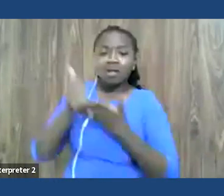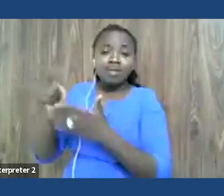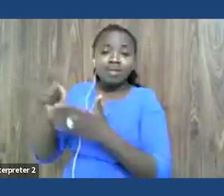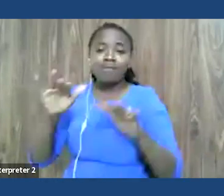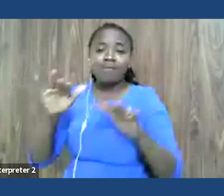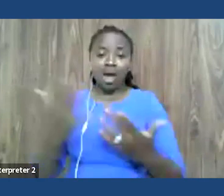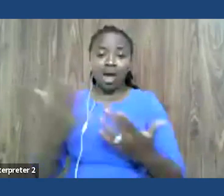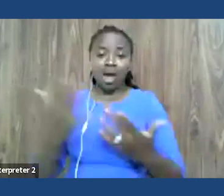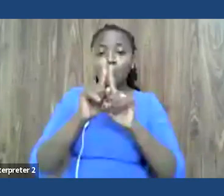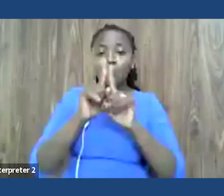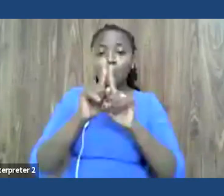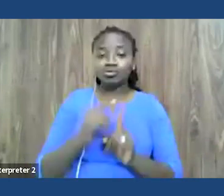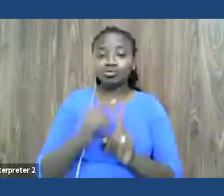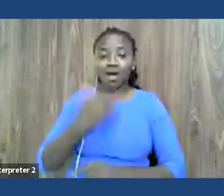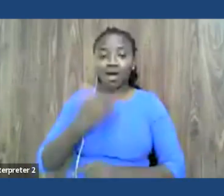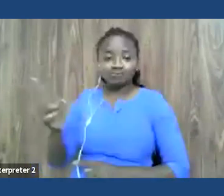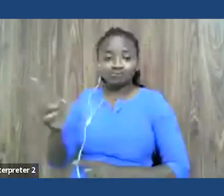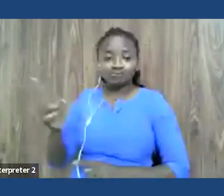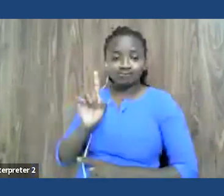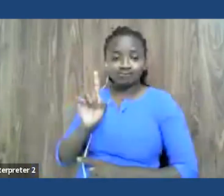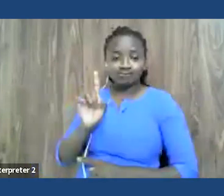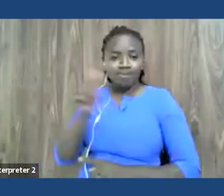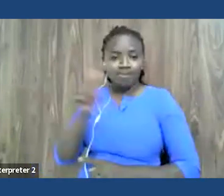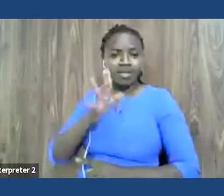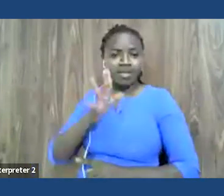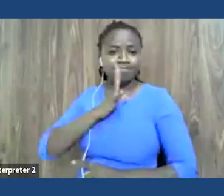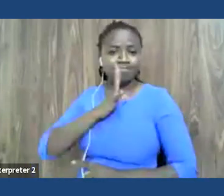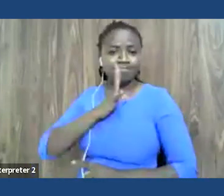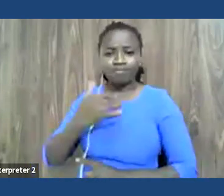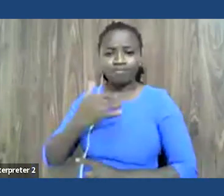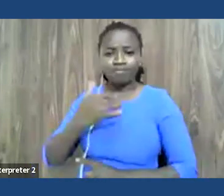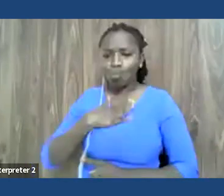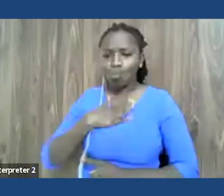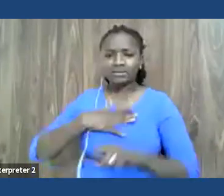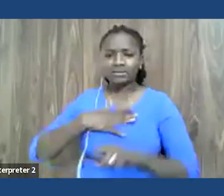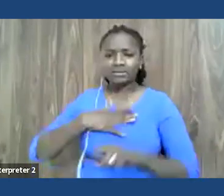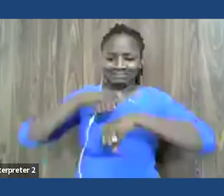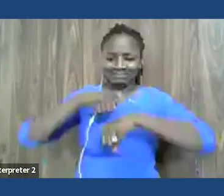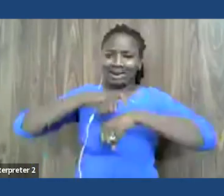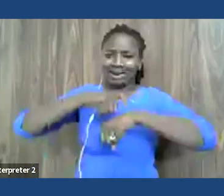sure we're conscious of the time. We talked about before.